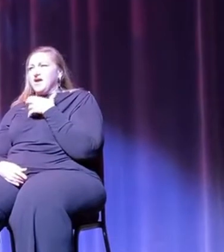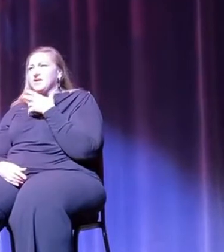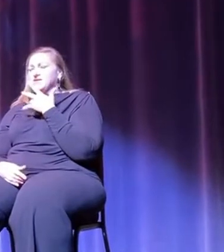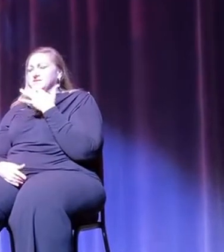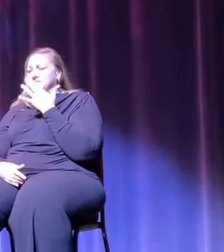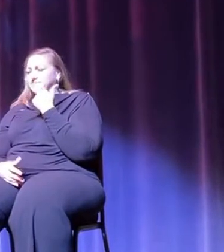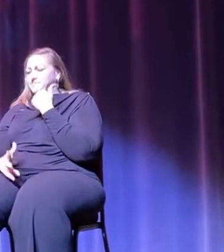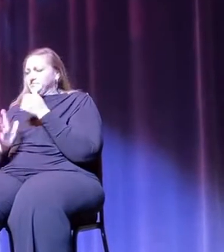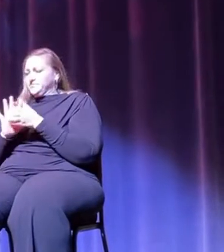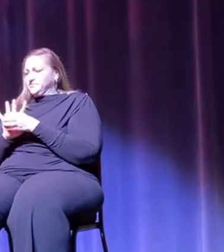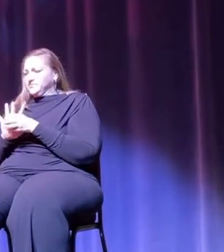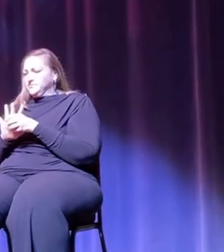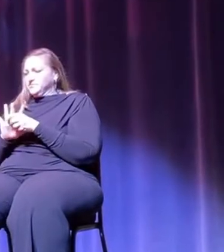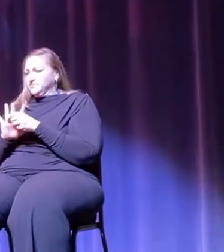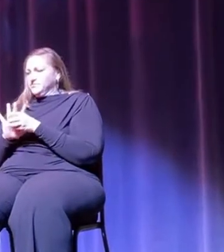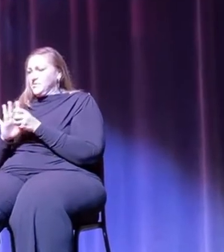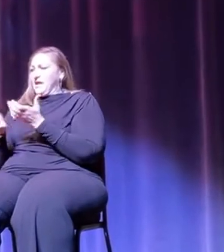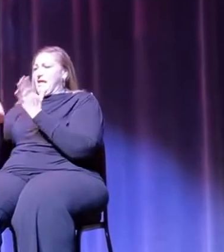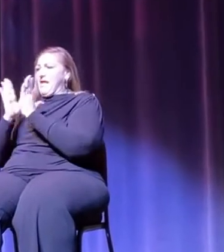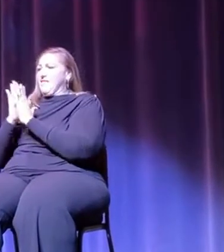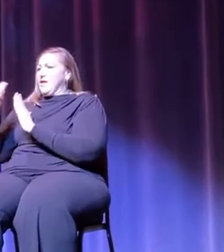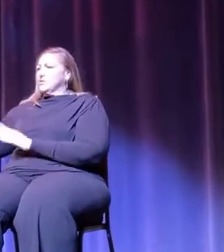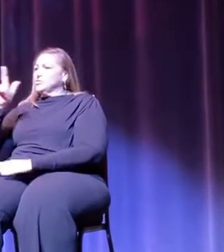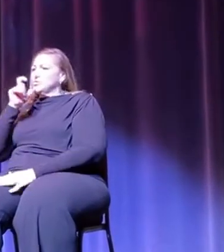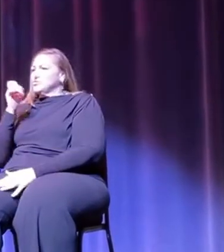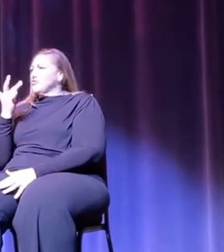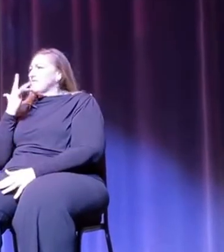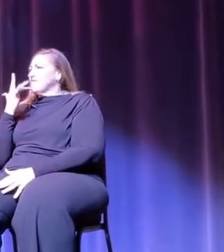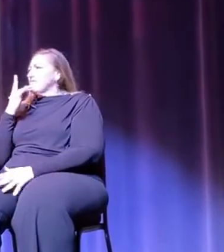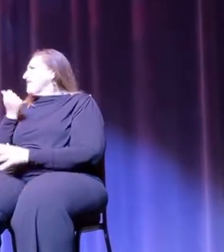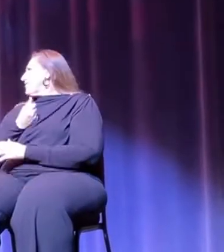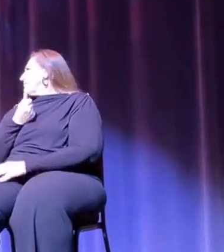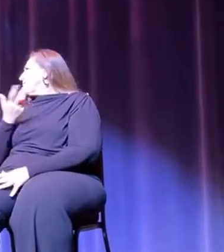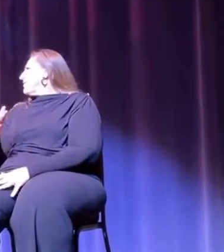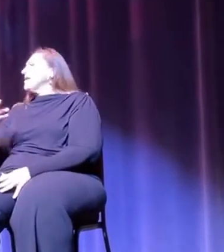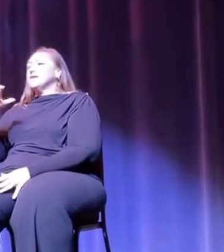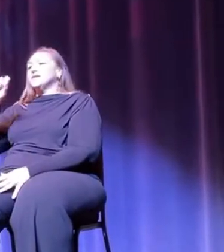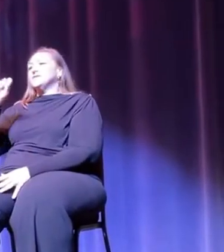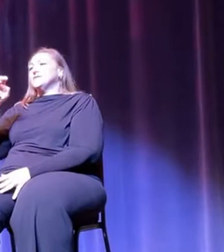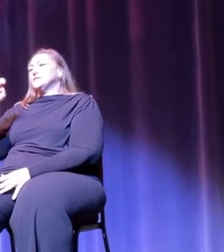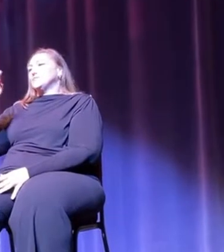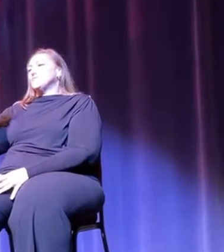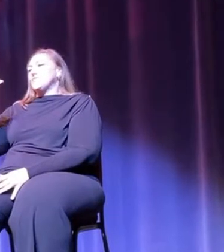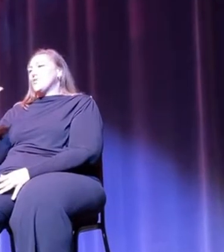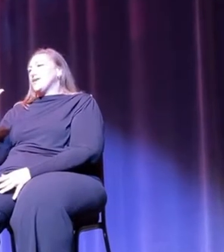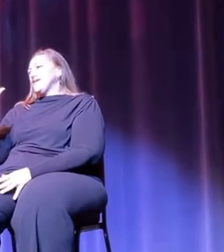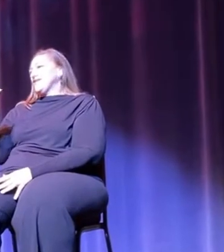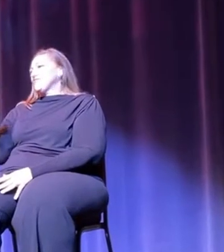was that they asked Who is your favorite poet, and she said, Smokey Robinson, you know?